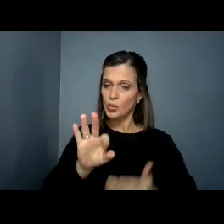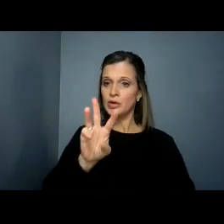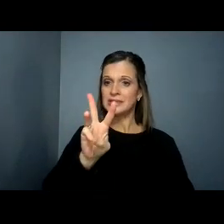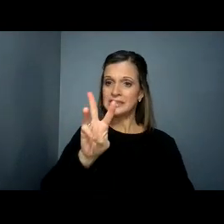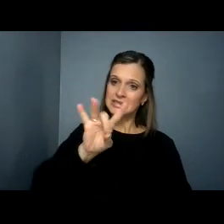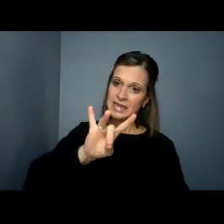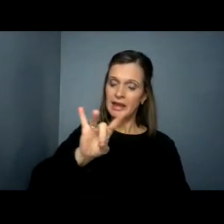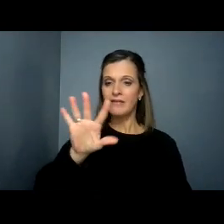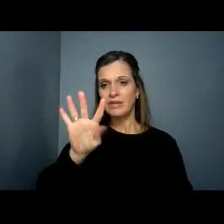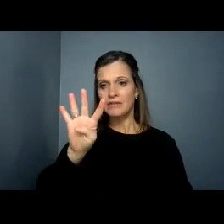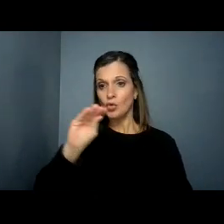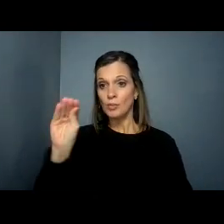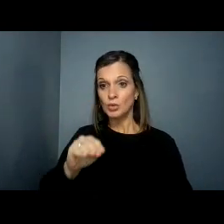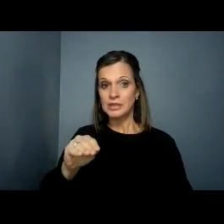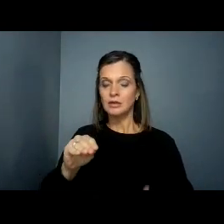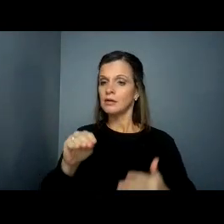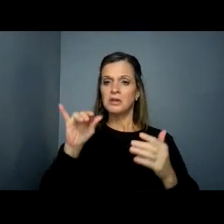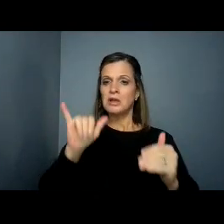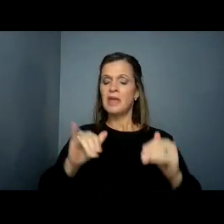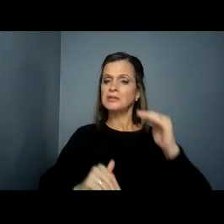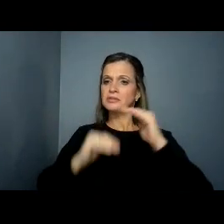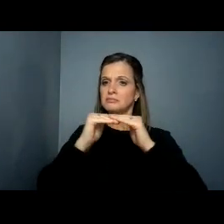'Cause that's as good as they can do. That's that's the potential of how good